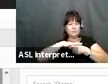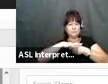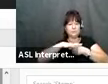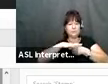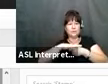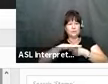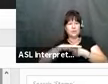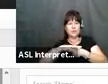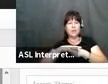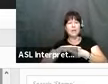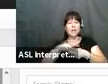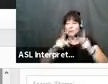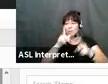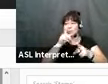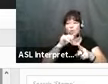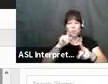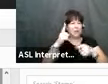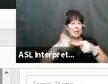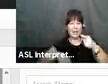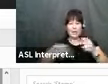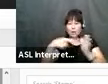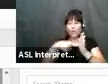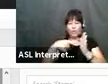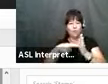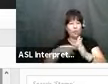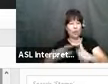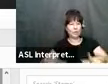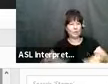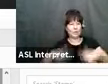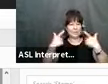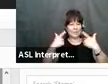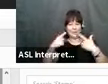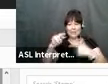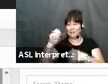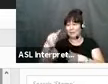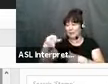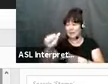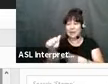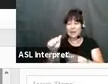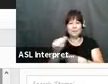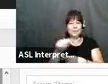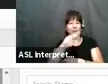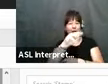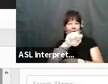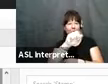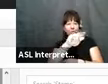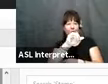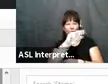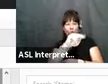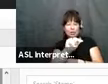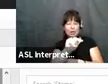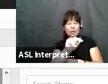Napa and Marin, live in other counties and commute from other places.